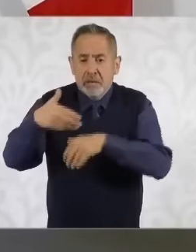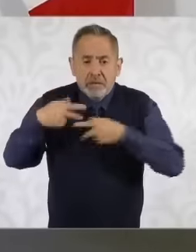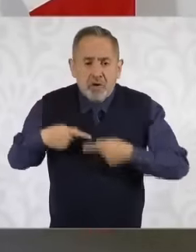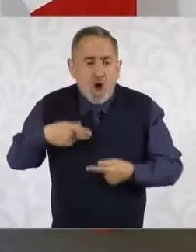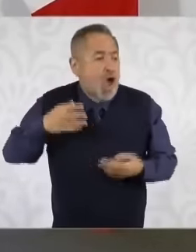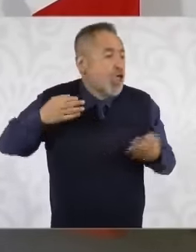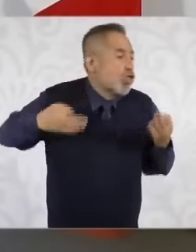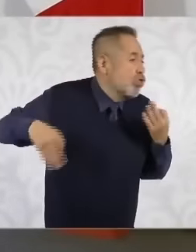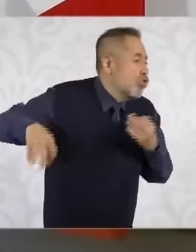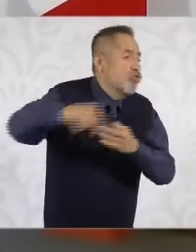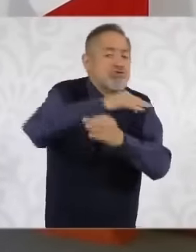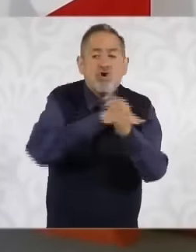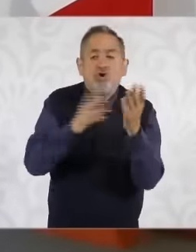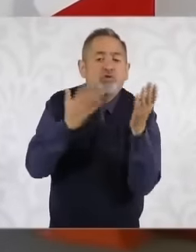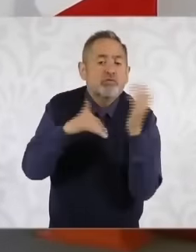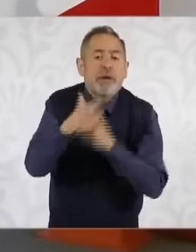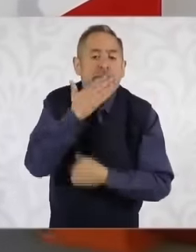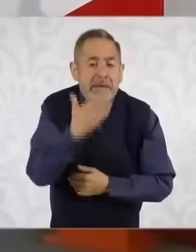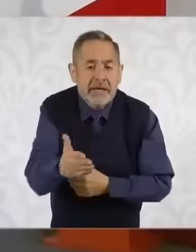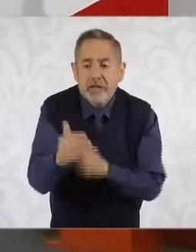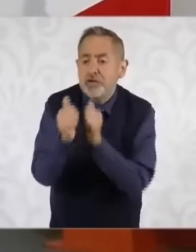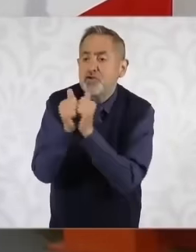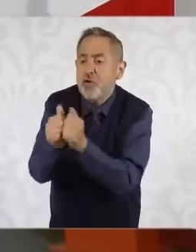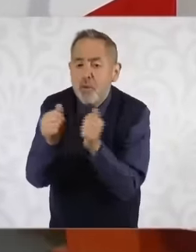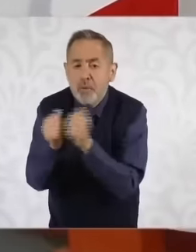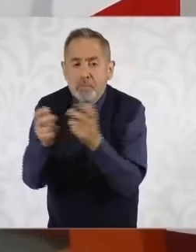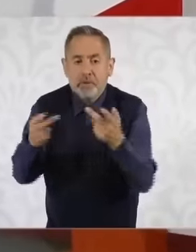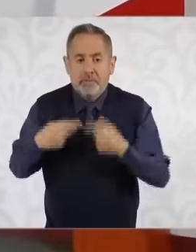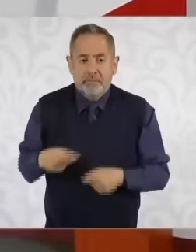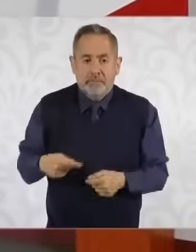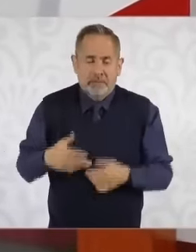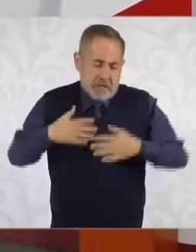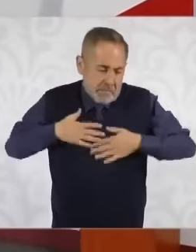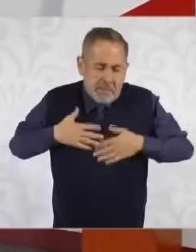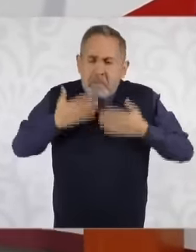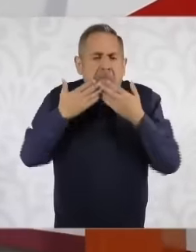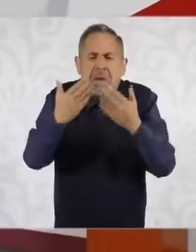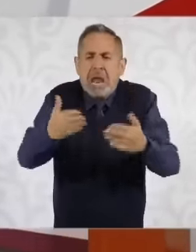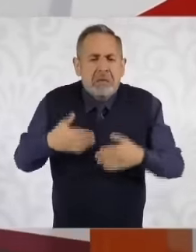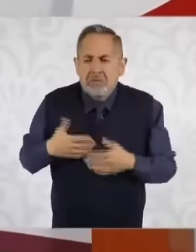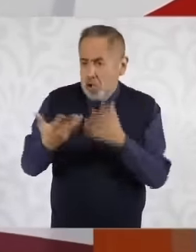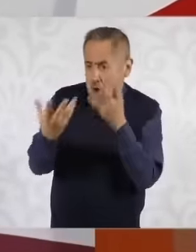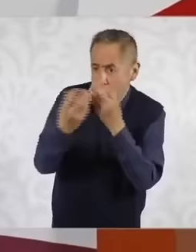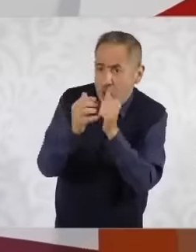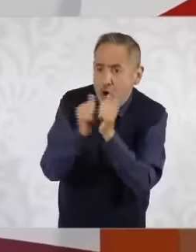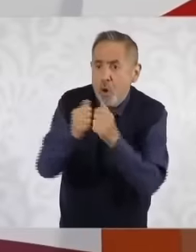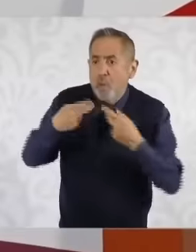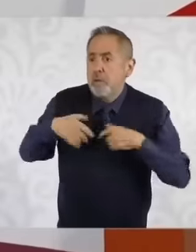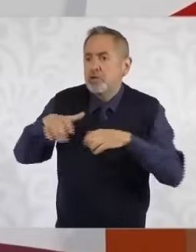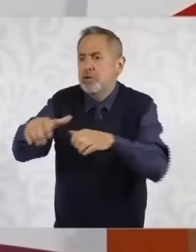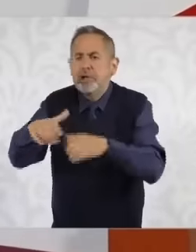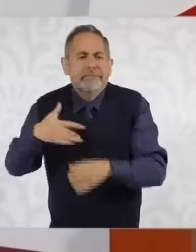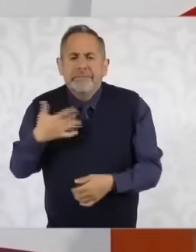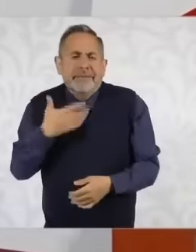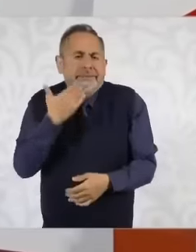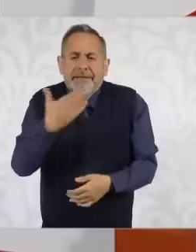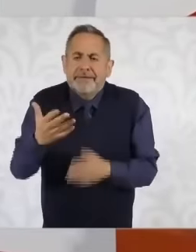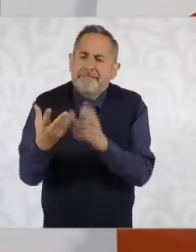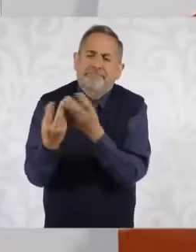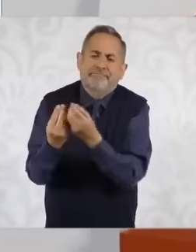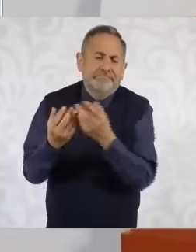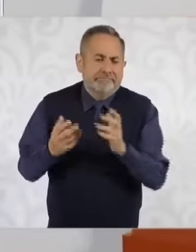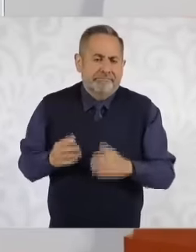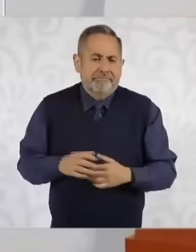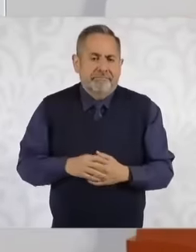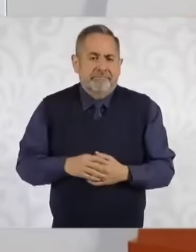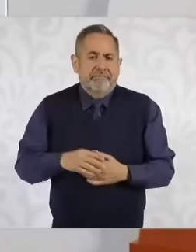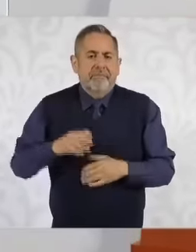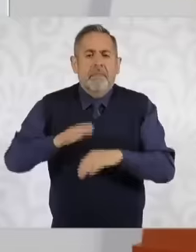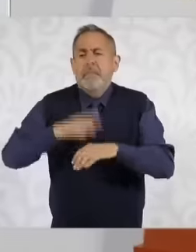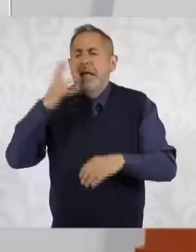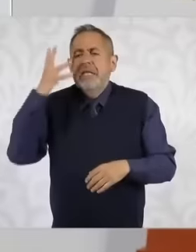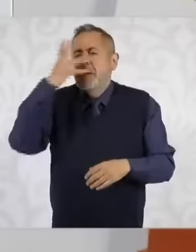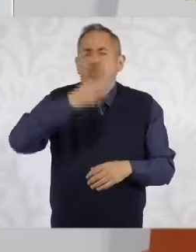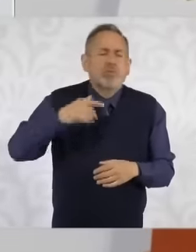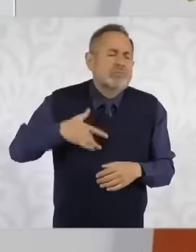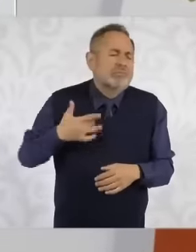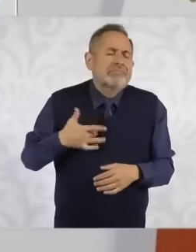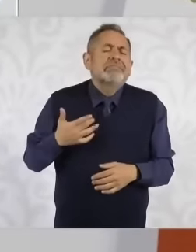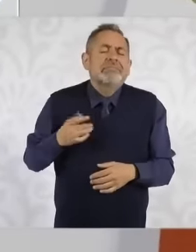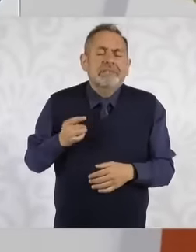all of us and also personally there is nothing more beautiful. I have to serve